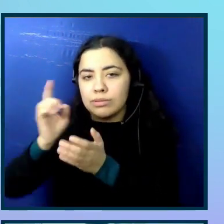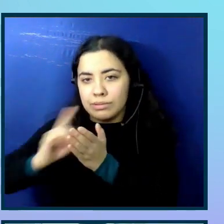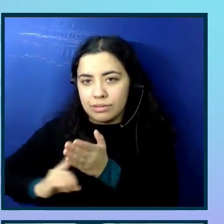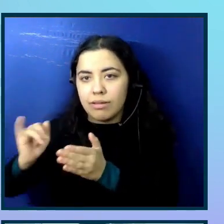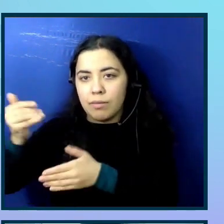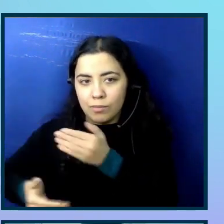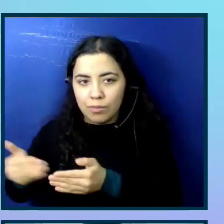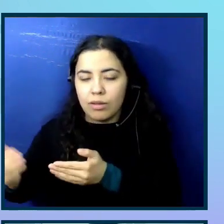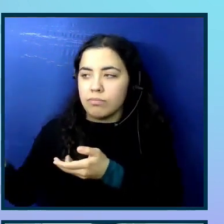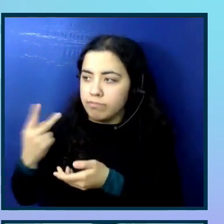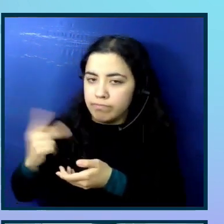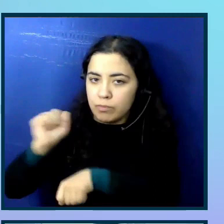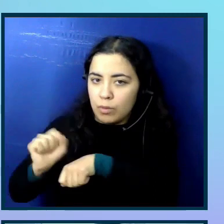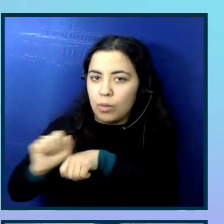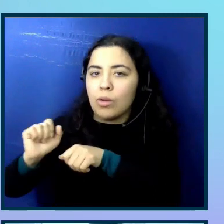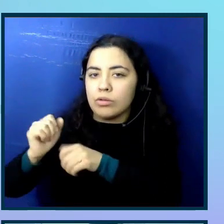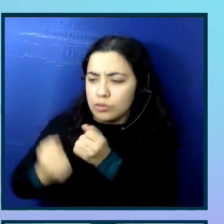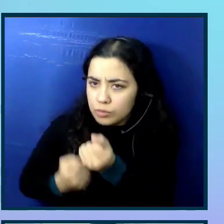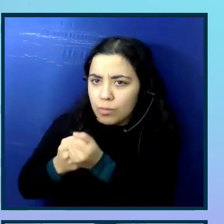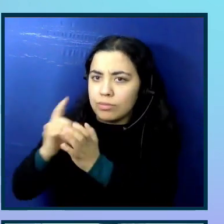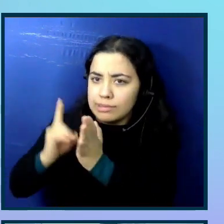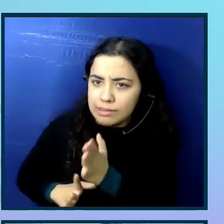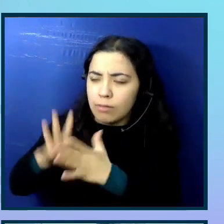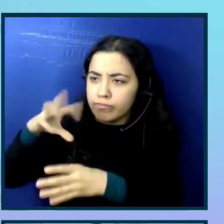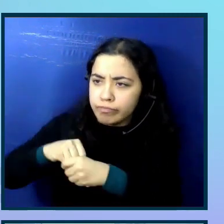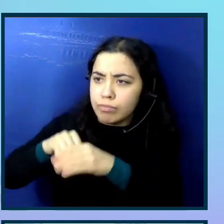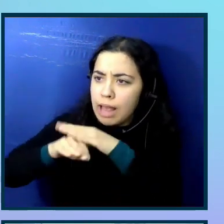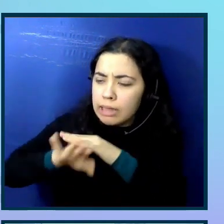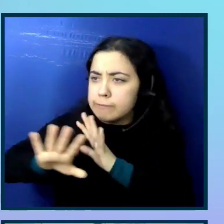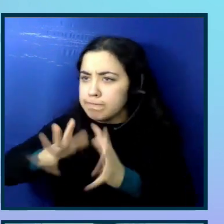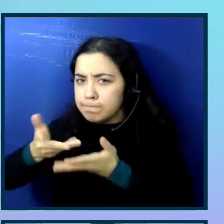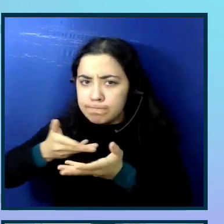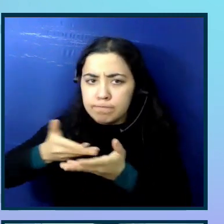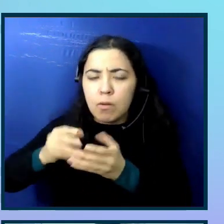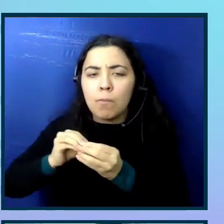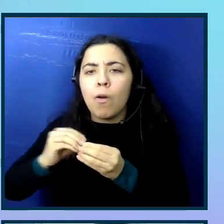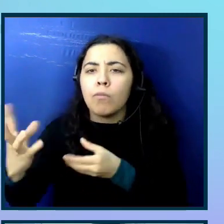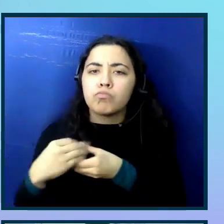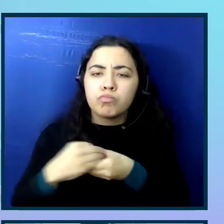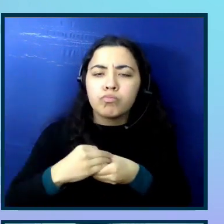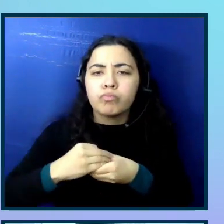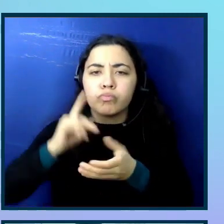We work to support our designers in engaging and accessing, and we're taking a much more inclusive approach to research.